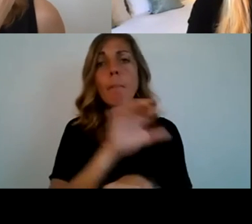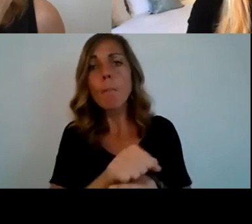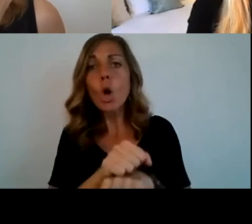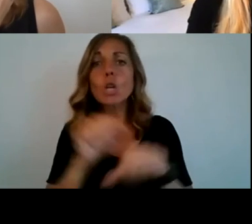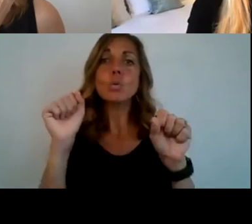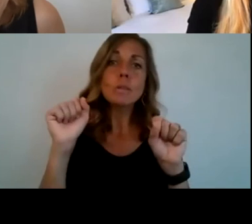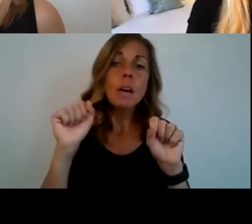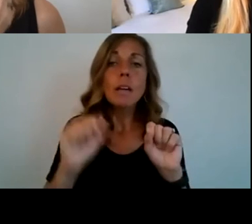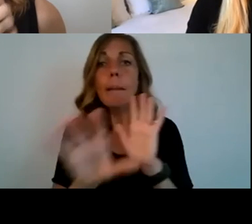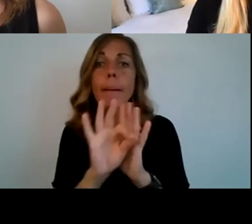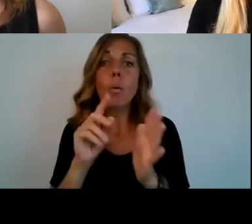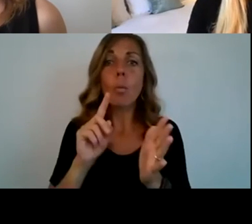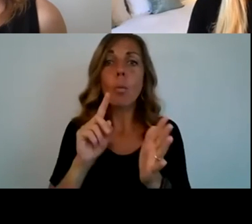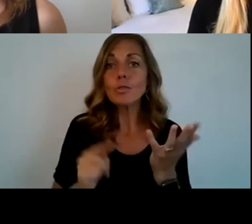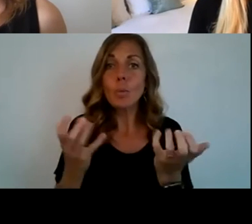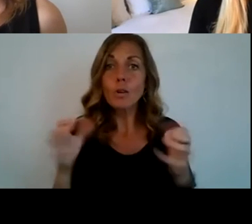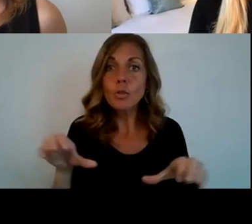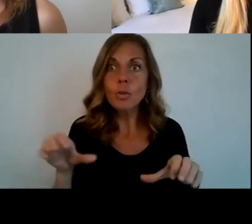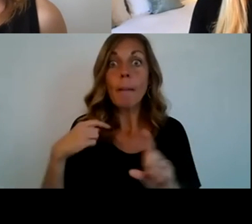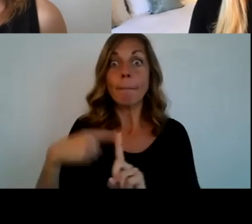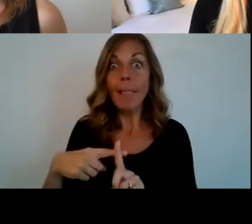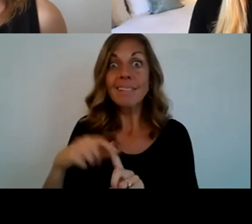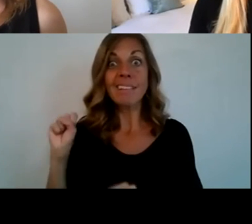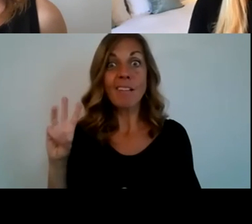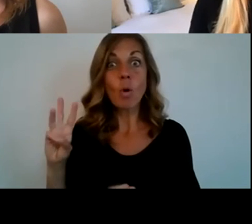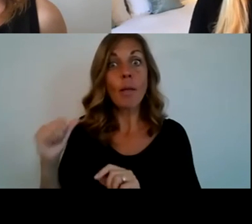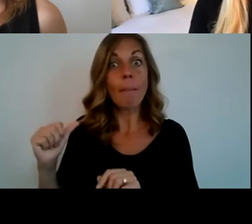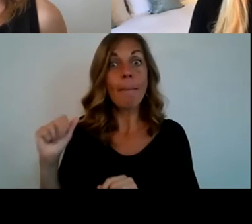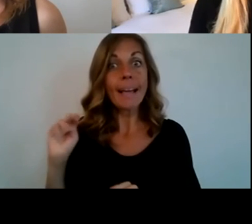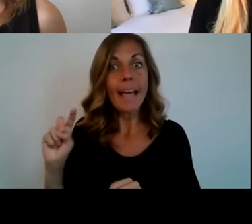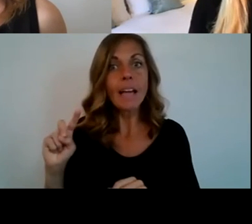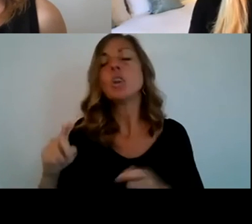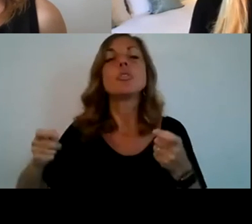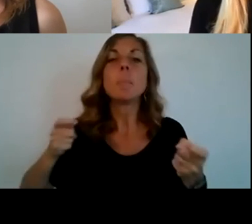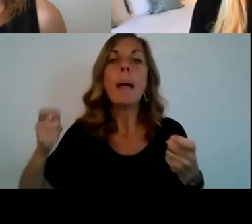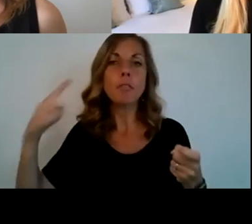you want. And then also software on the backend to manage the stylists and all the sort of